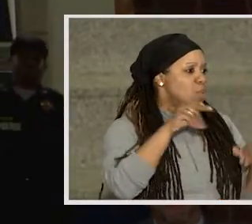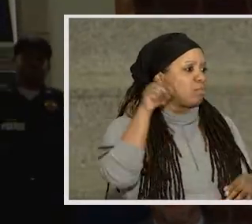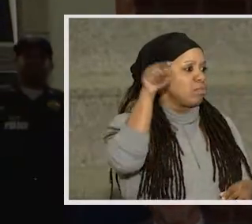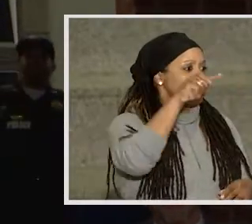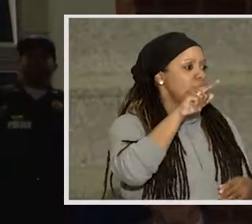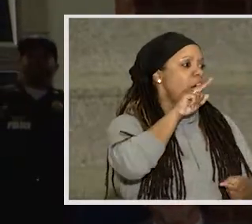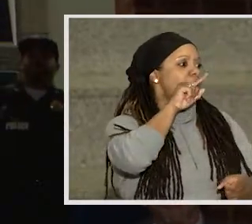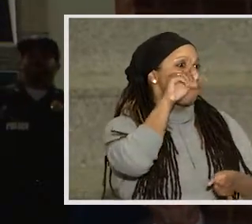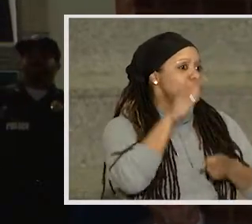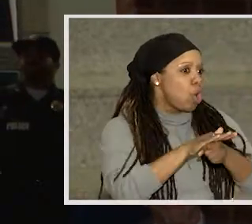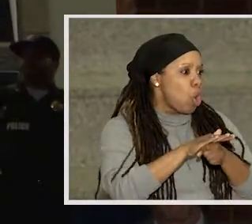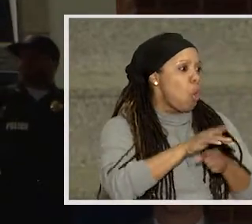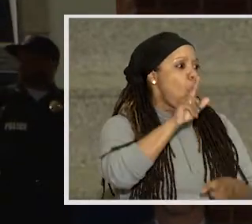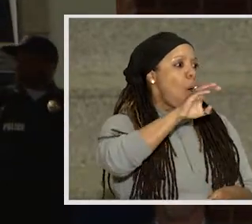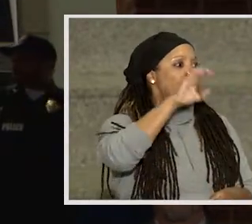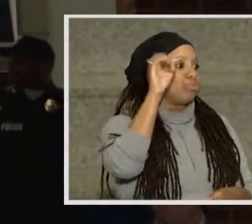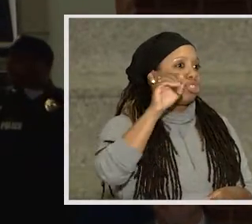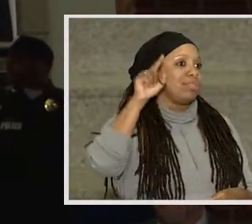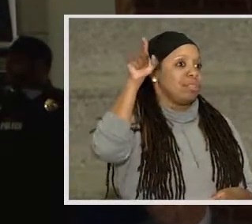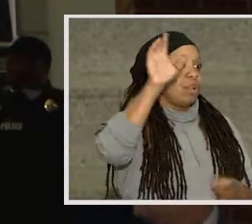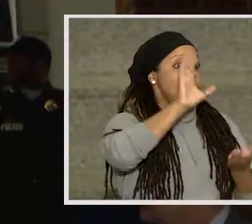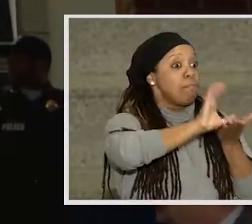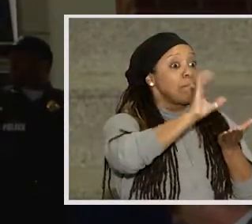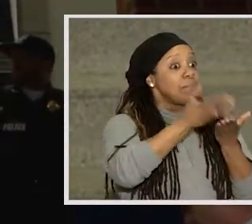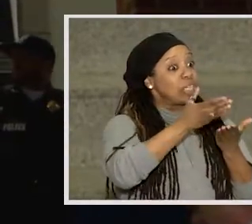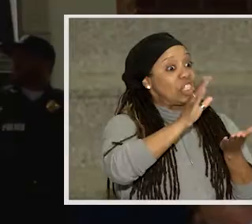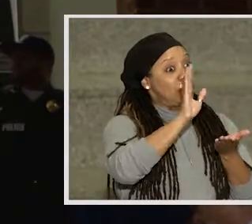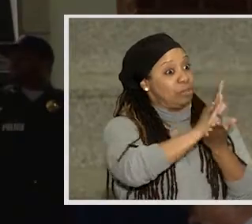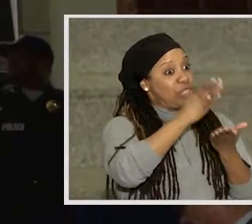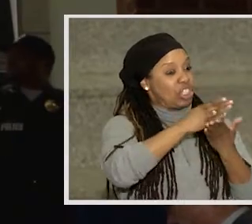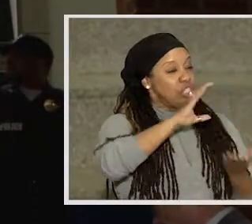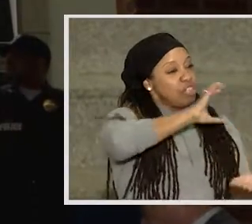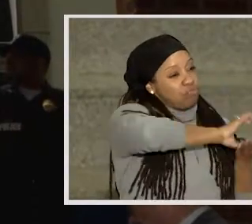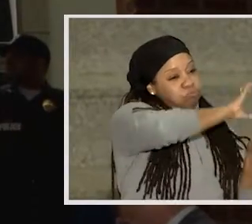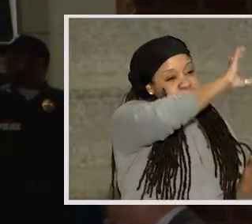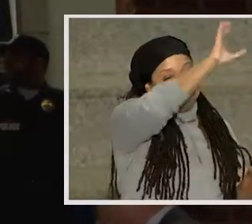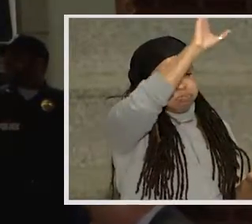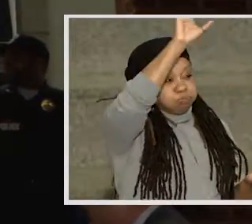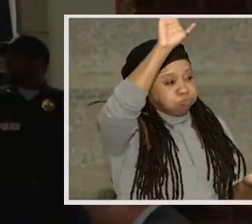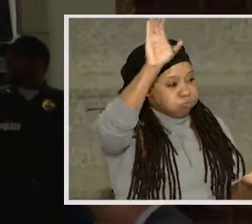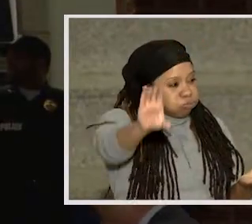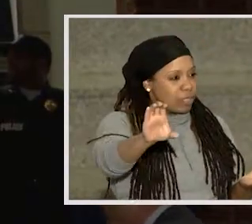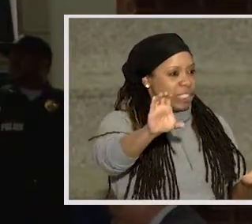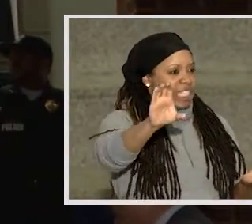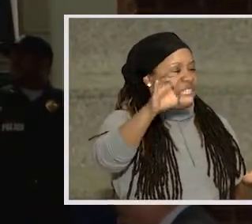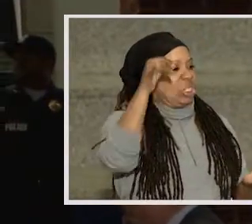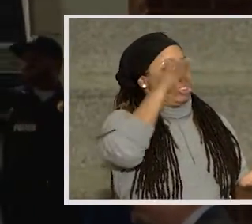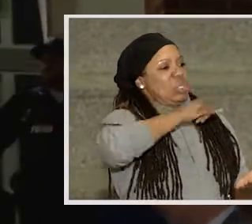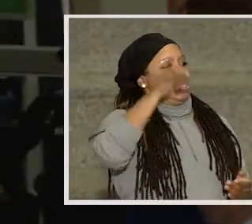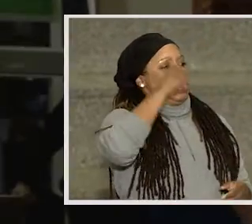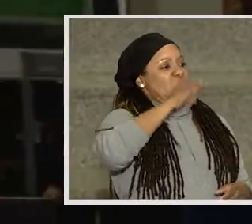BUDGET TO HOUSING, AFFORDABLE HOUSING IS A SIGNIFICANT ISSUE IN THE CITY. THIS MAYOR IS THE FIRST MAYOR TO